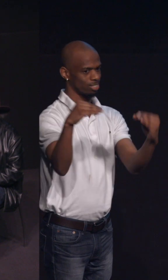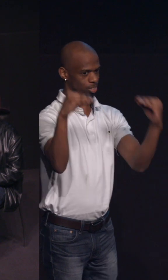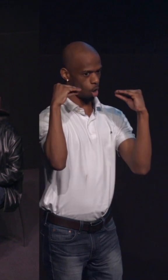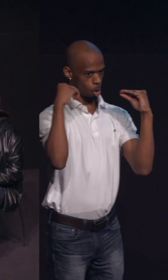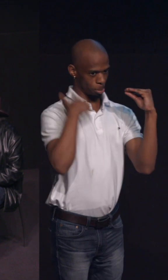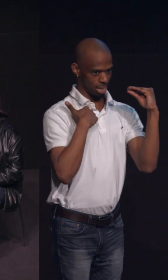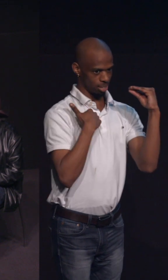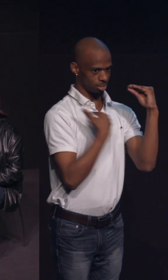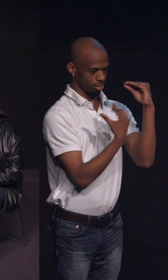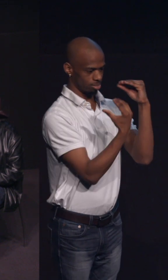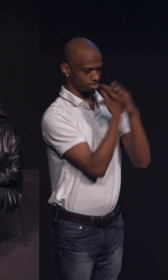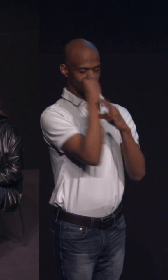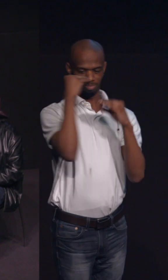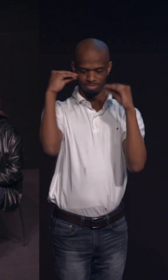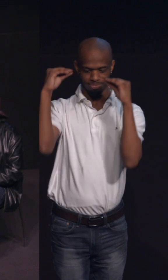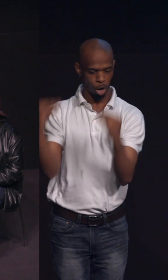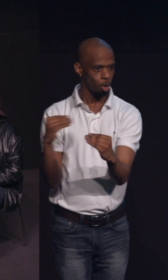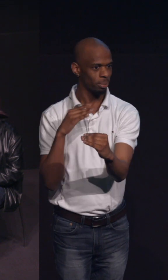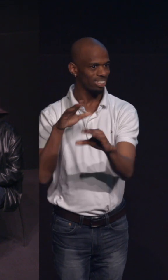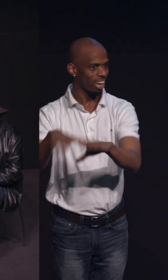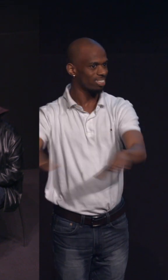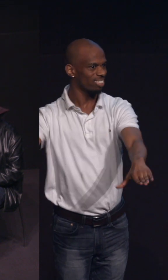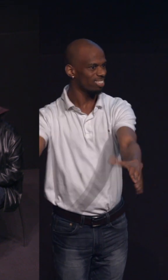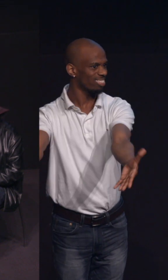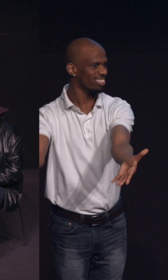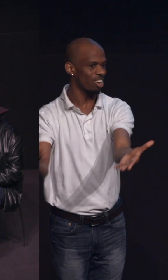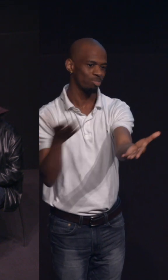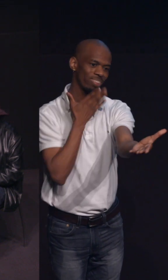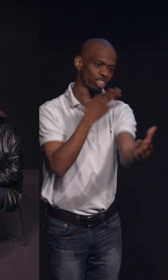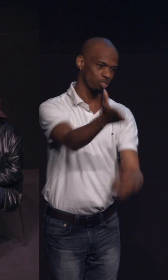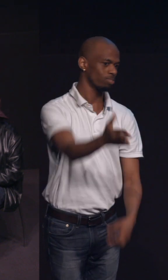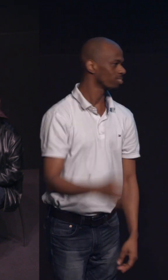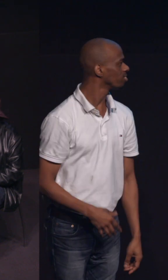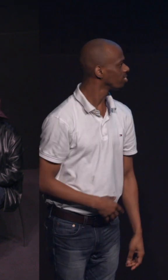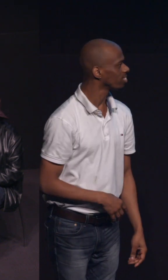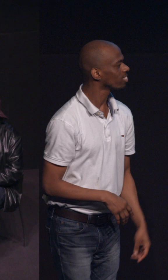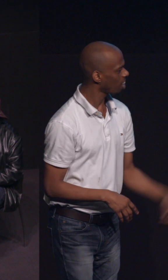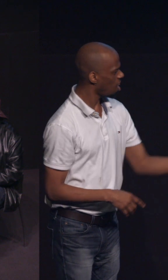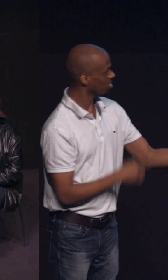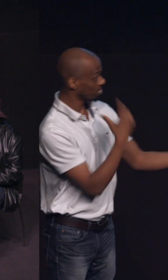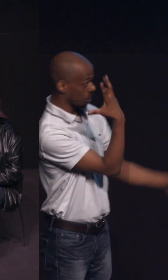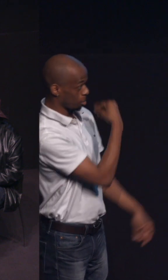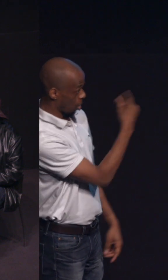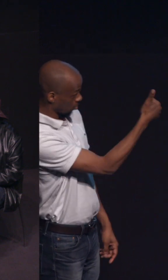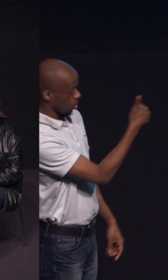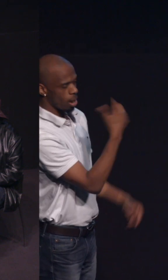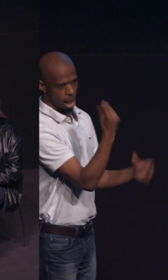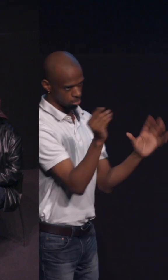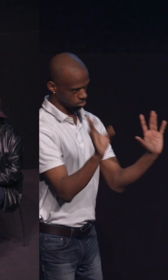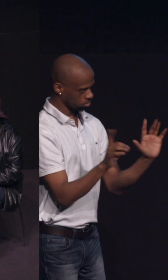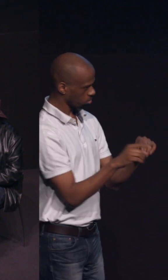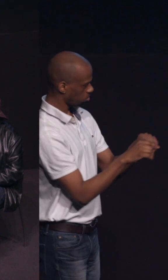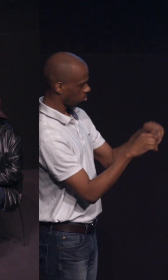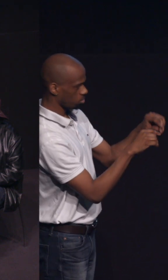Thank you for asking. I'm sorry that was so long. Bryant: So--no, that was beautiful. And real quick, you touched on this,